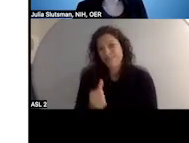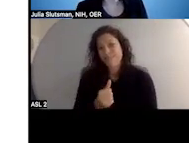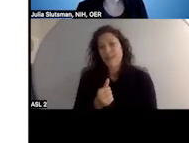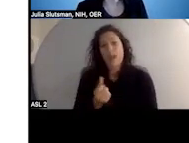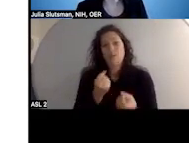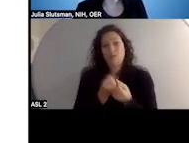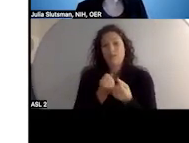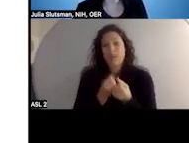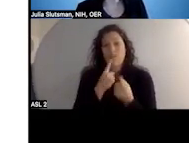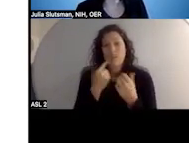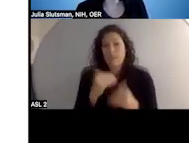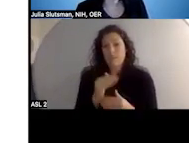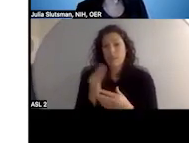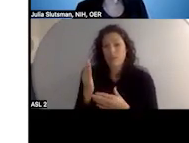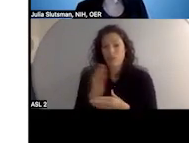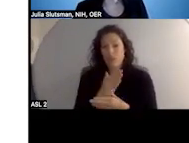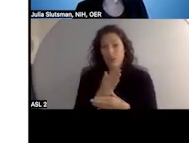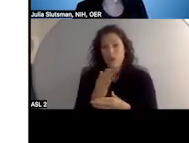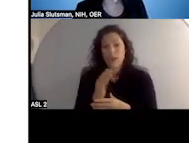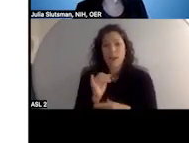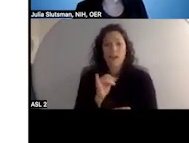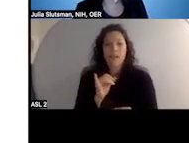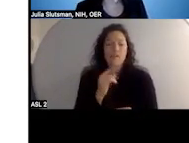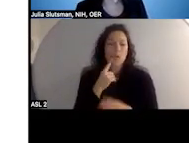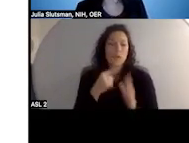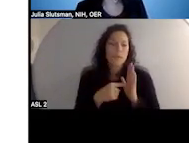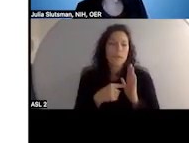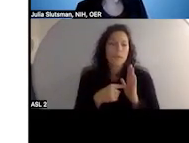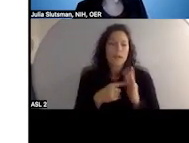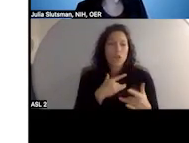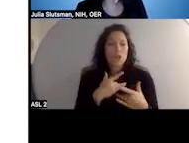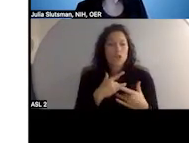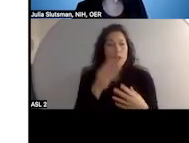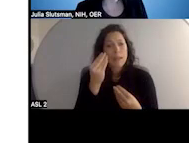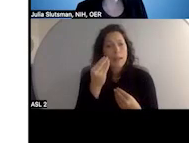and examples of these include concerns that a data set might be too small,